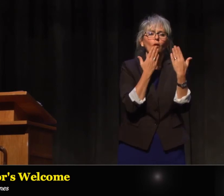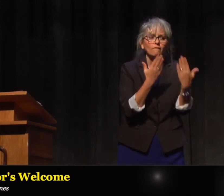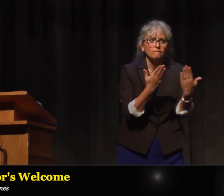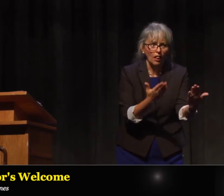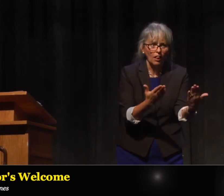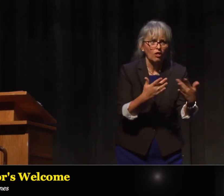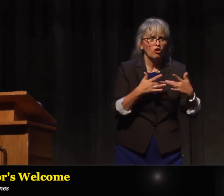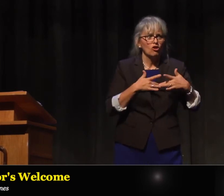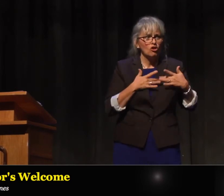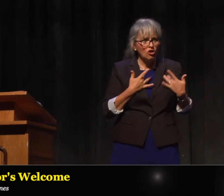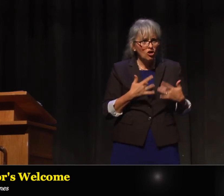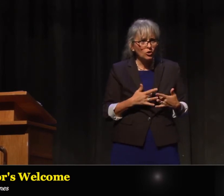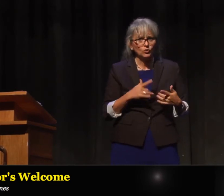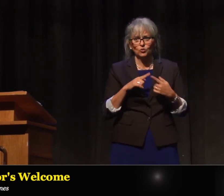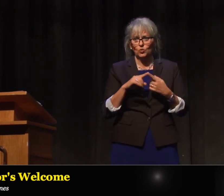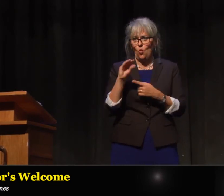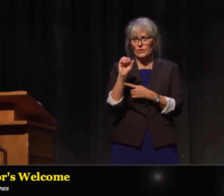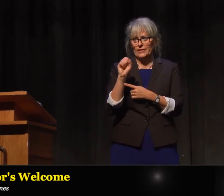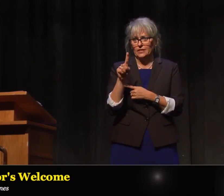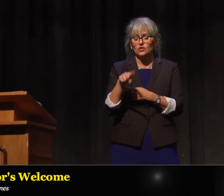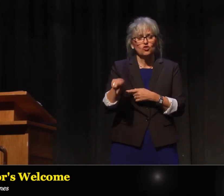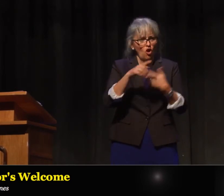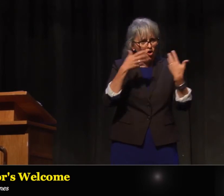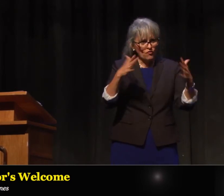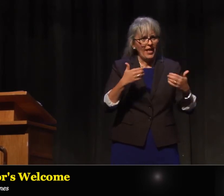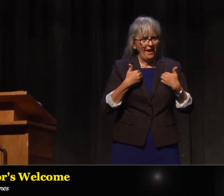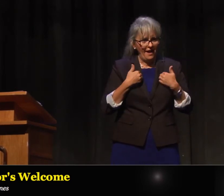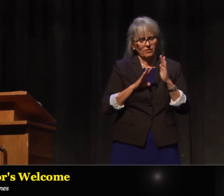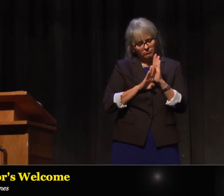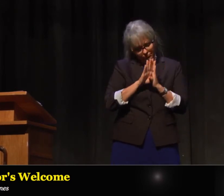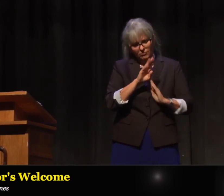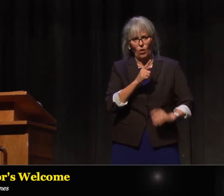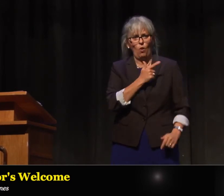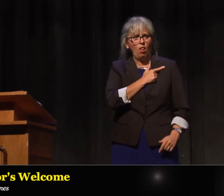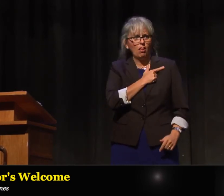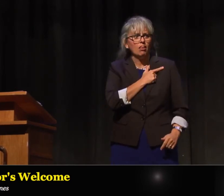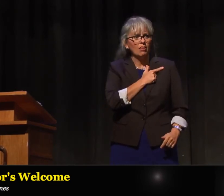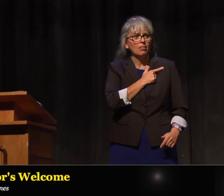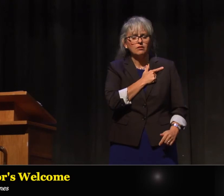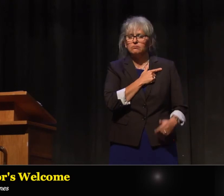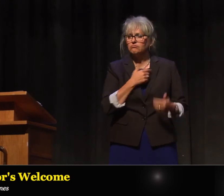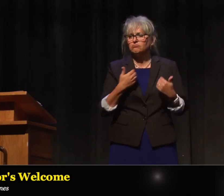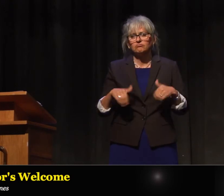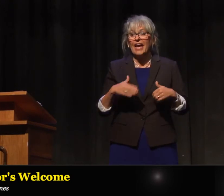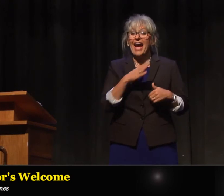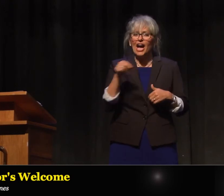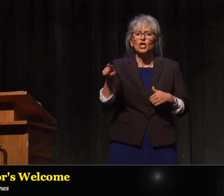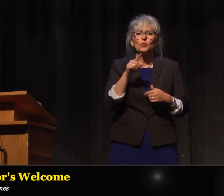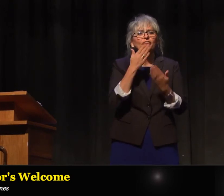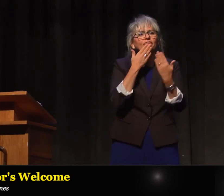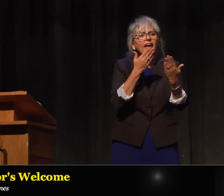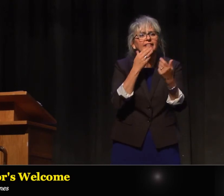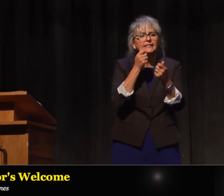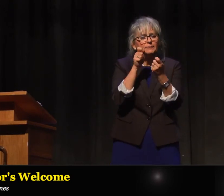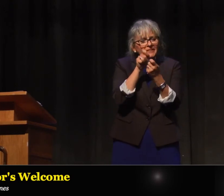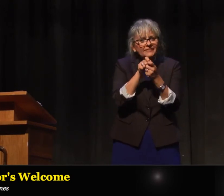You're very grateful. You had grateful hearts to OSD. You already developed that loyalty.